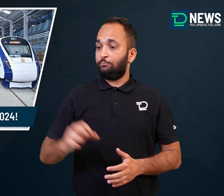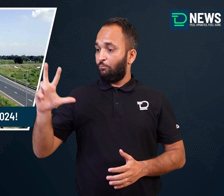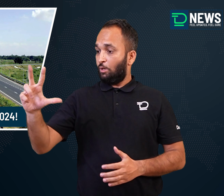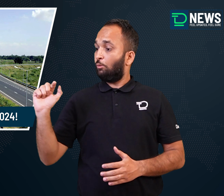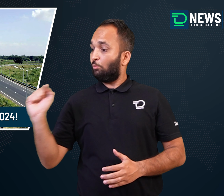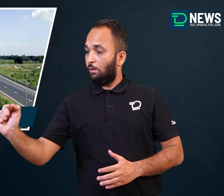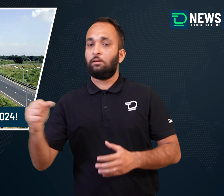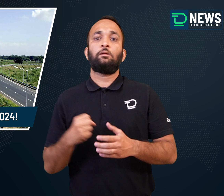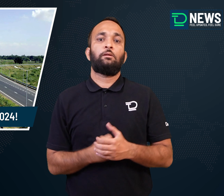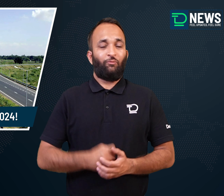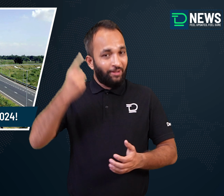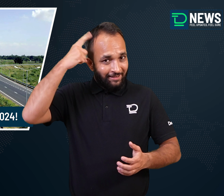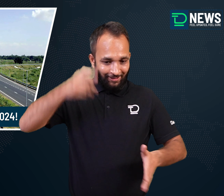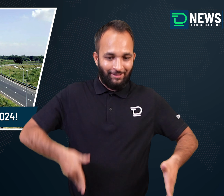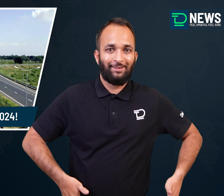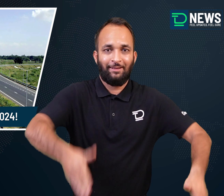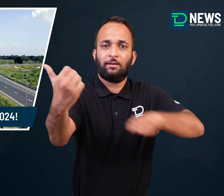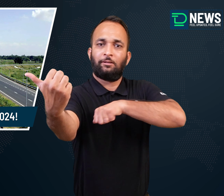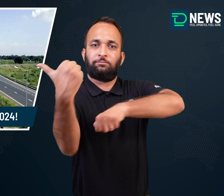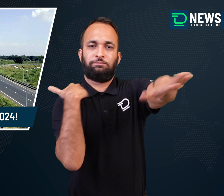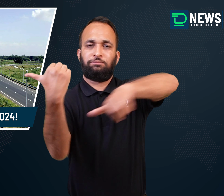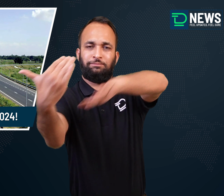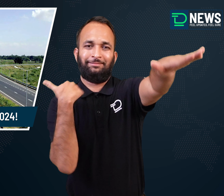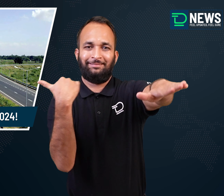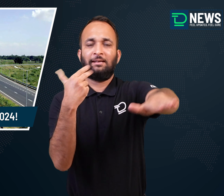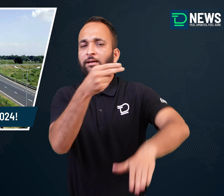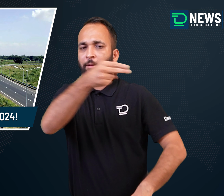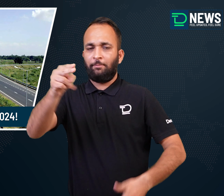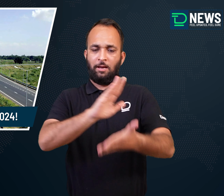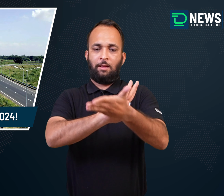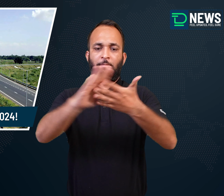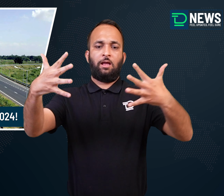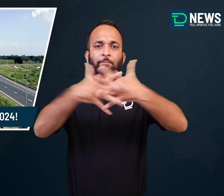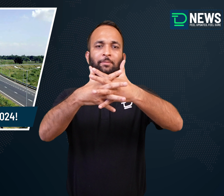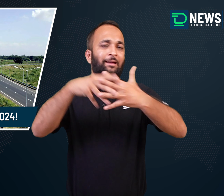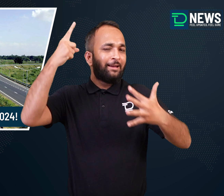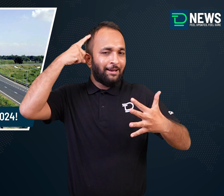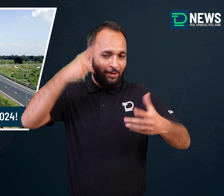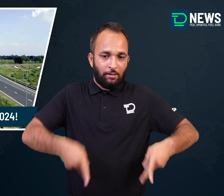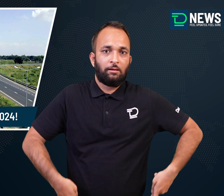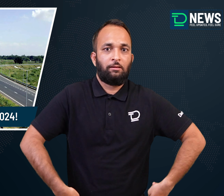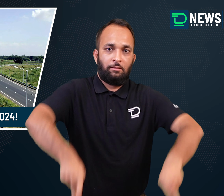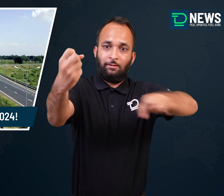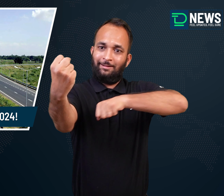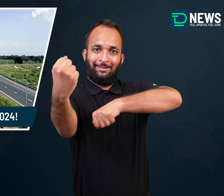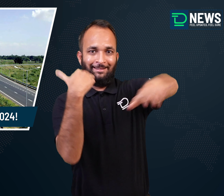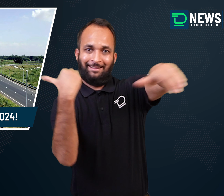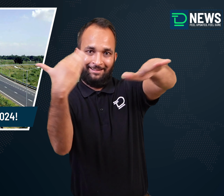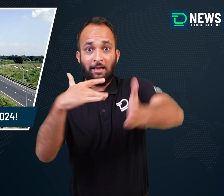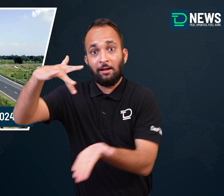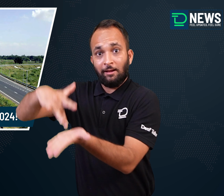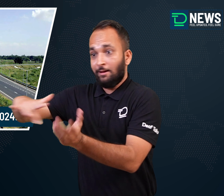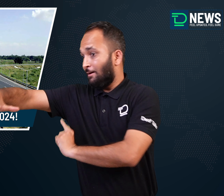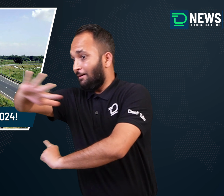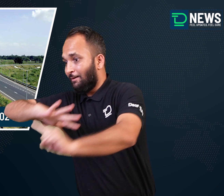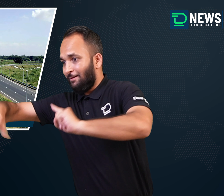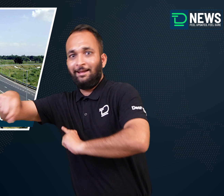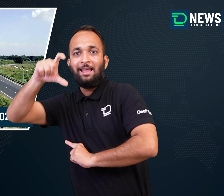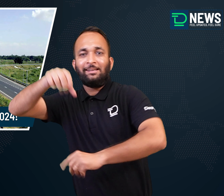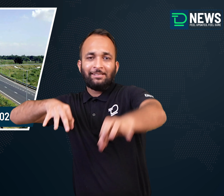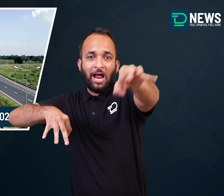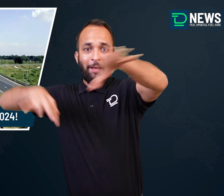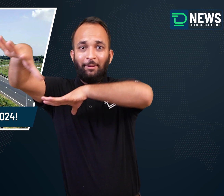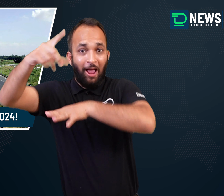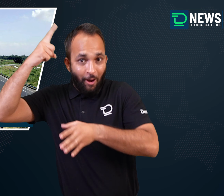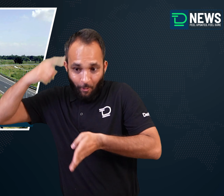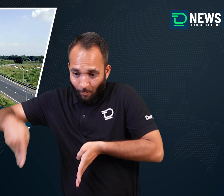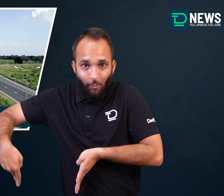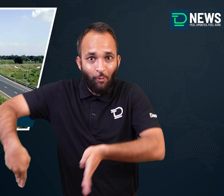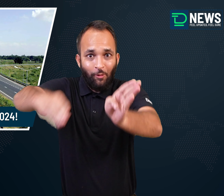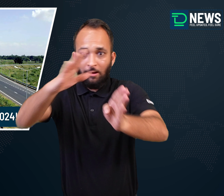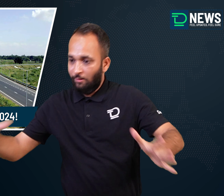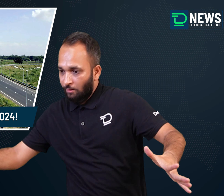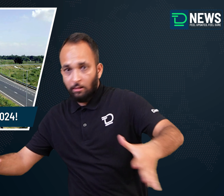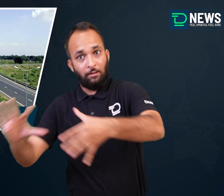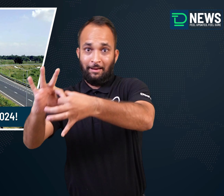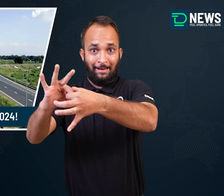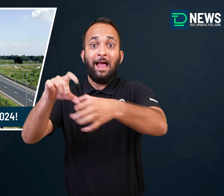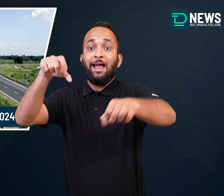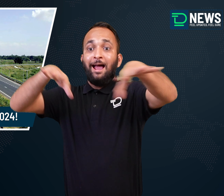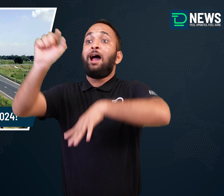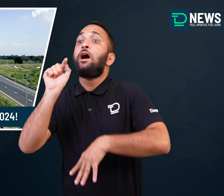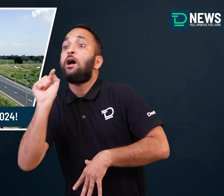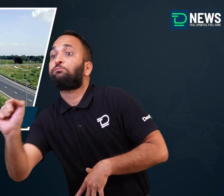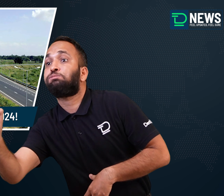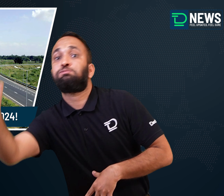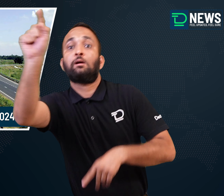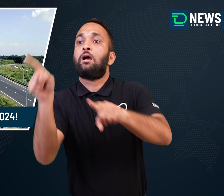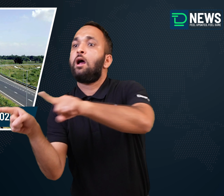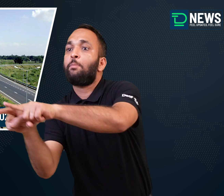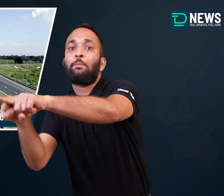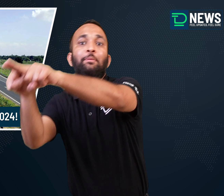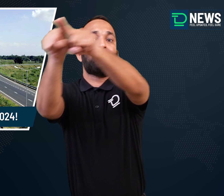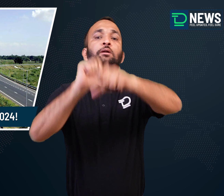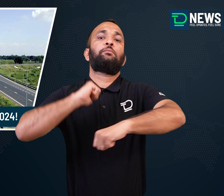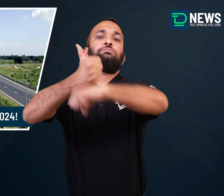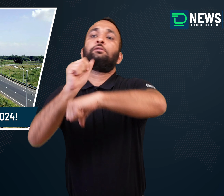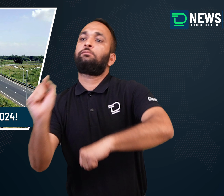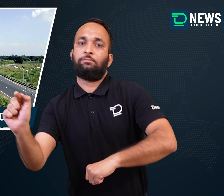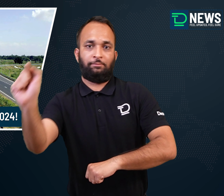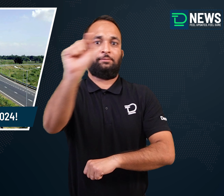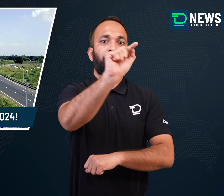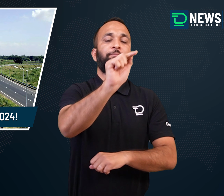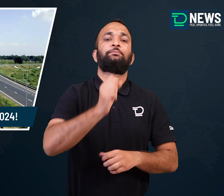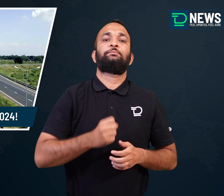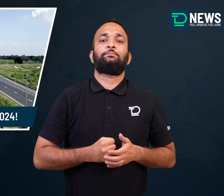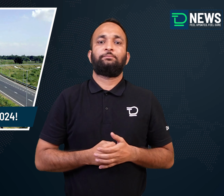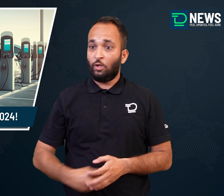8. Expansion of rural road connectivity with highway roads around major cities.